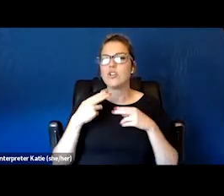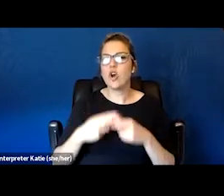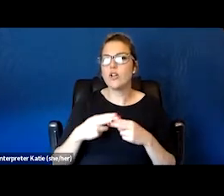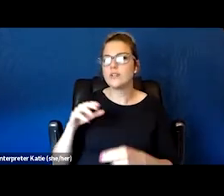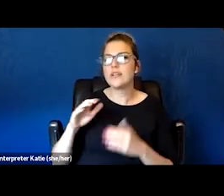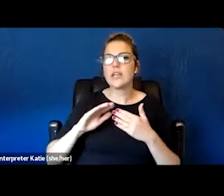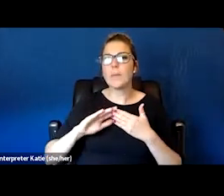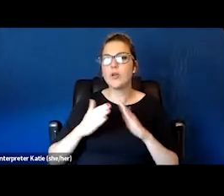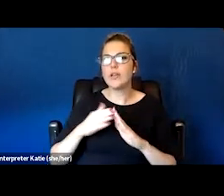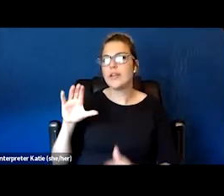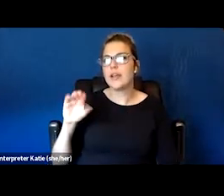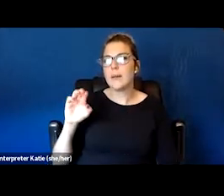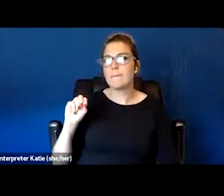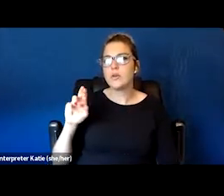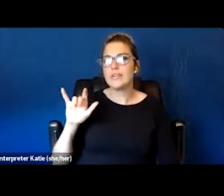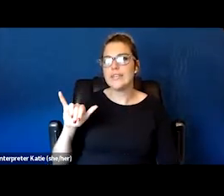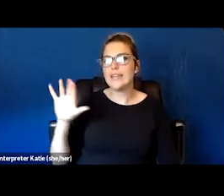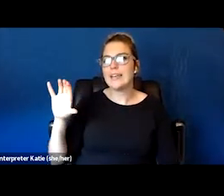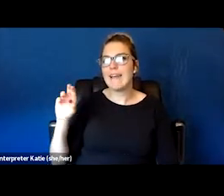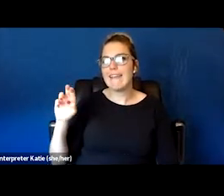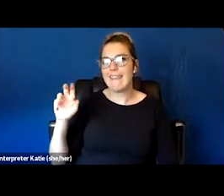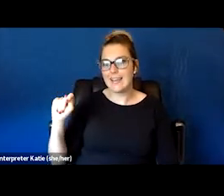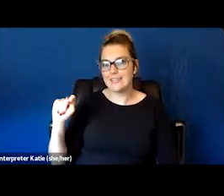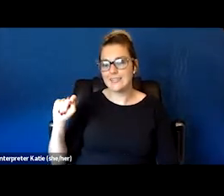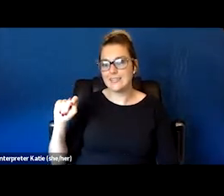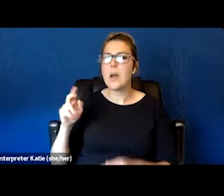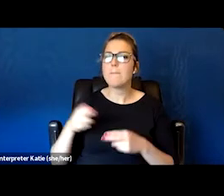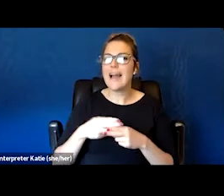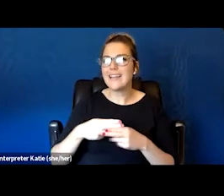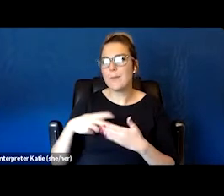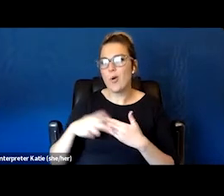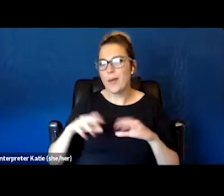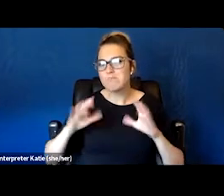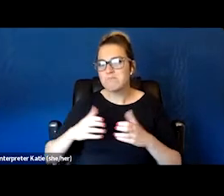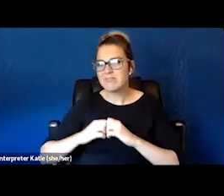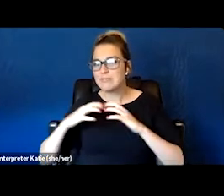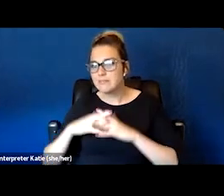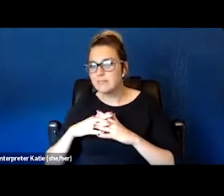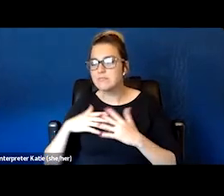And we often have a lot of Community Connect workers, which might be social workers, public health nurses,